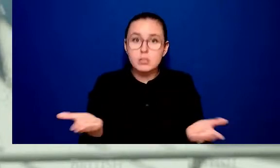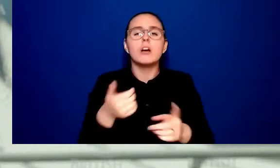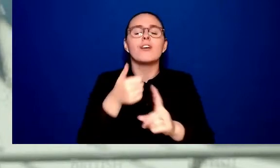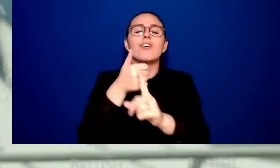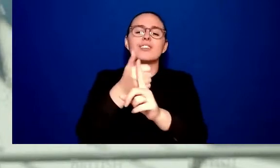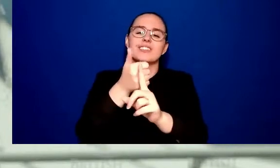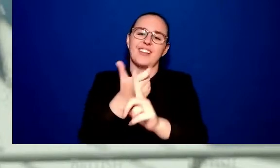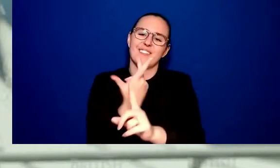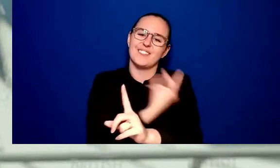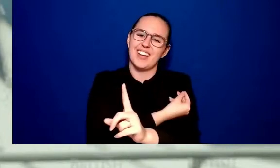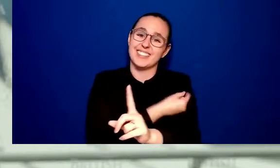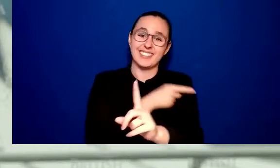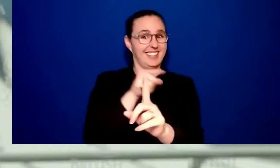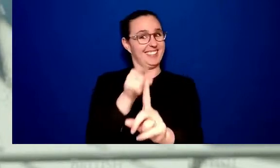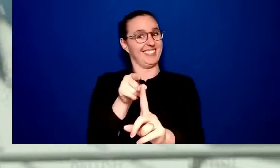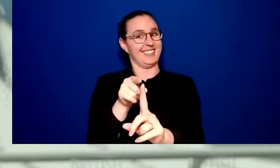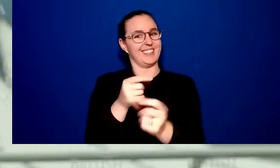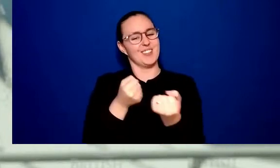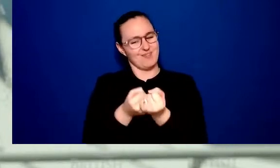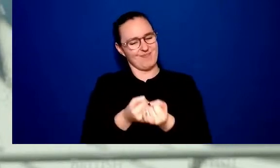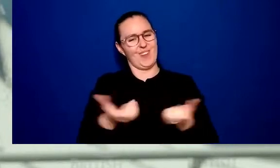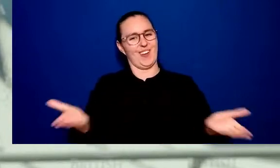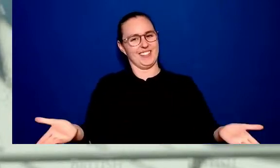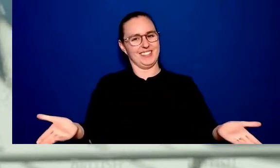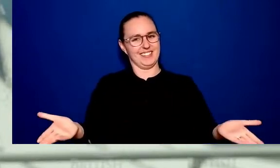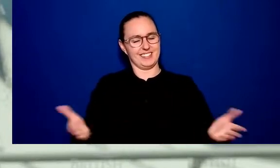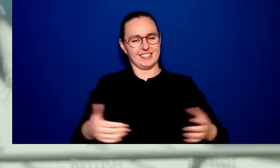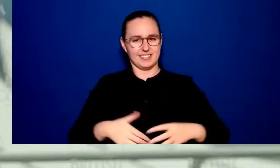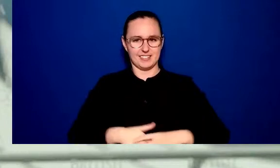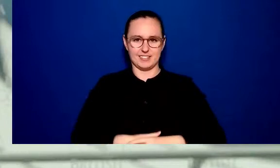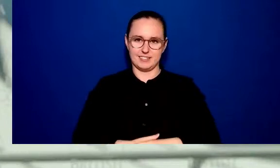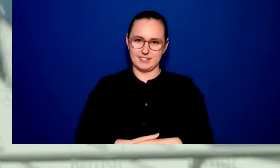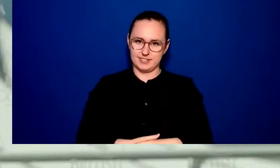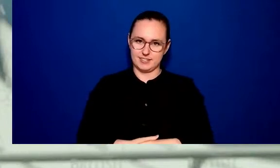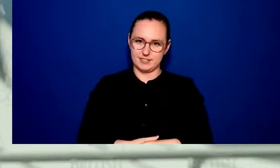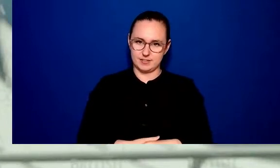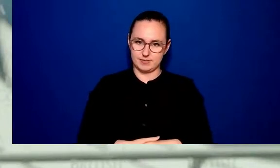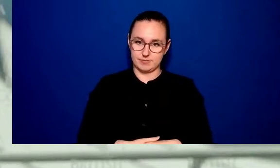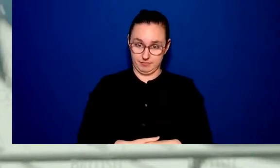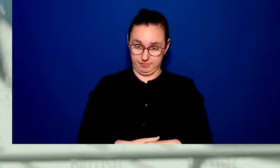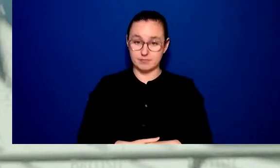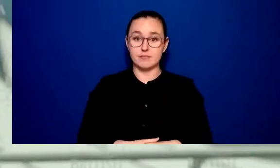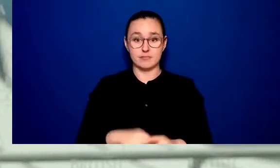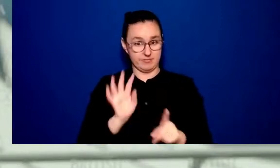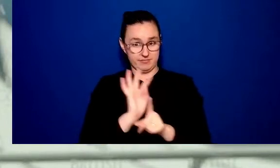that having others in the family. Immunized protects